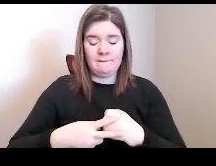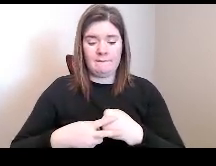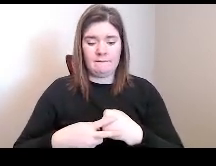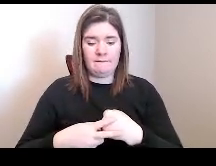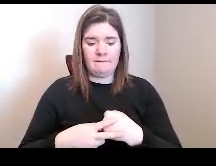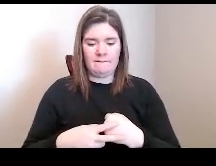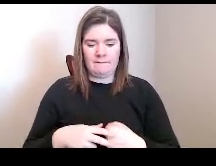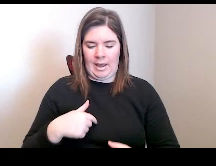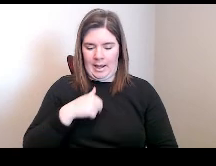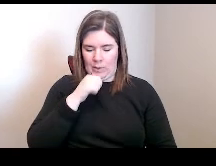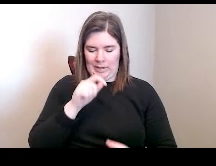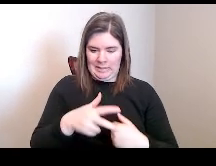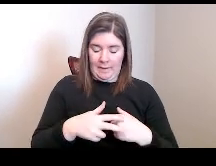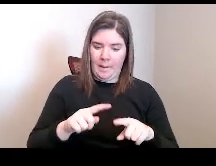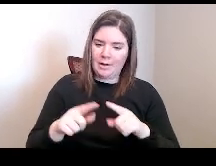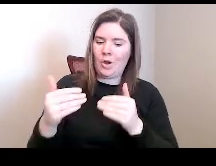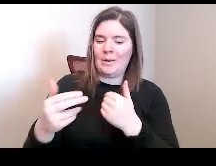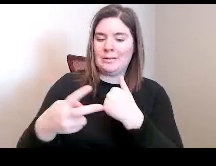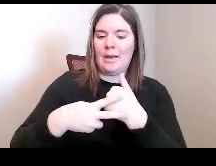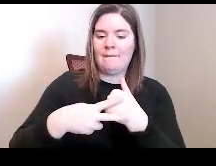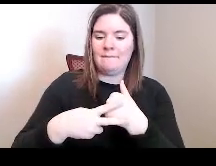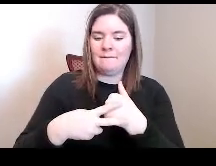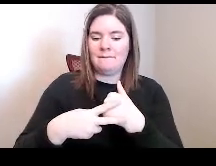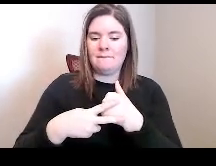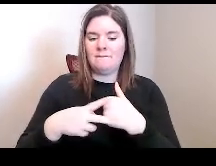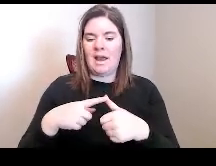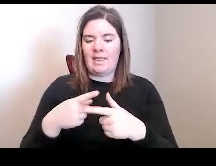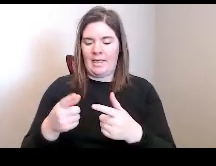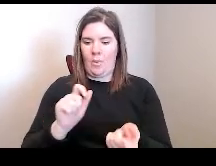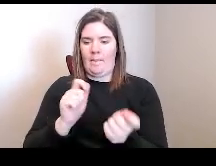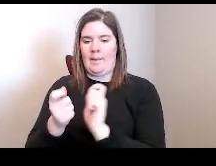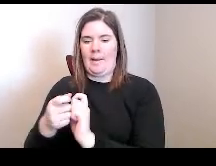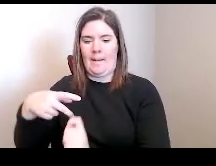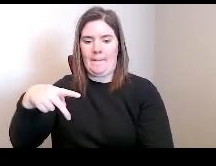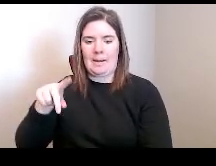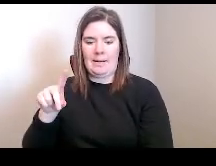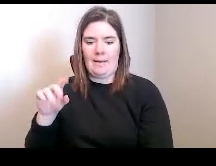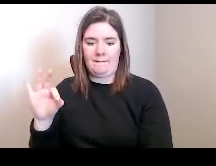but that will generate your PDF file. And again, if it's accessible in Word,